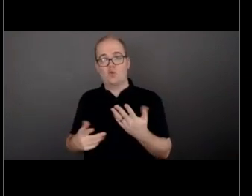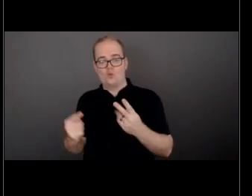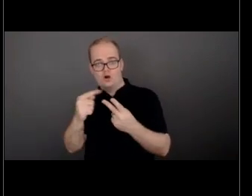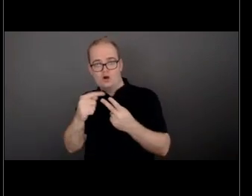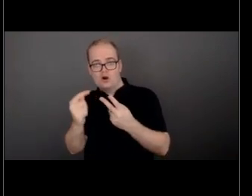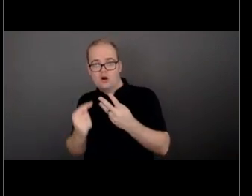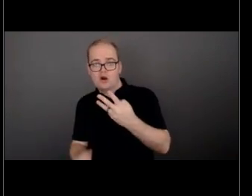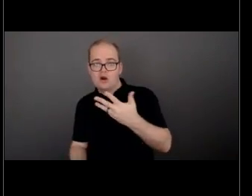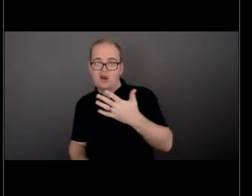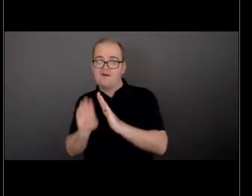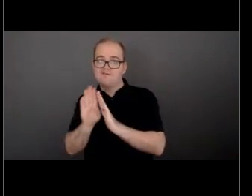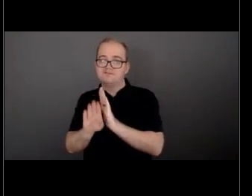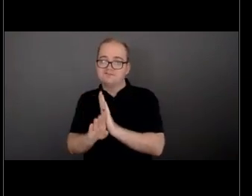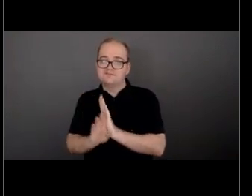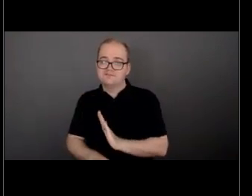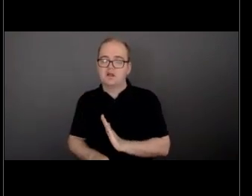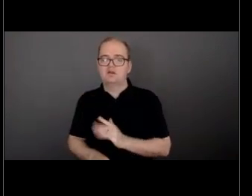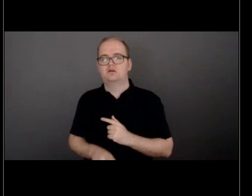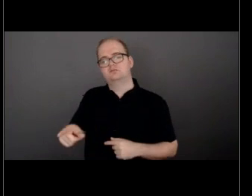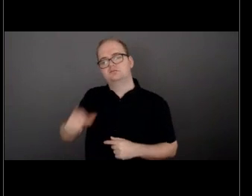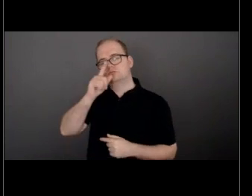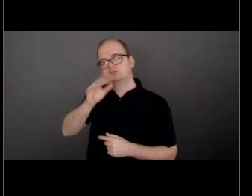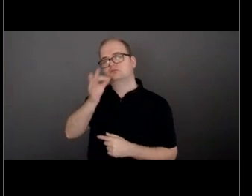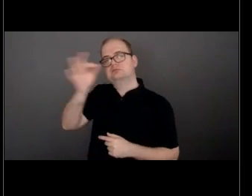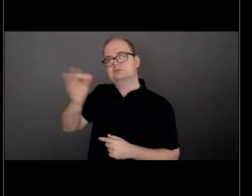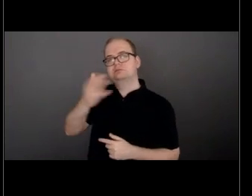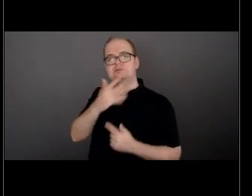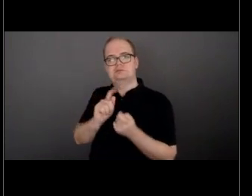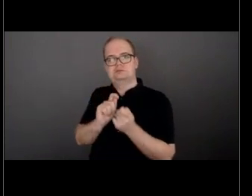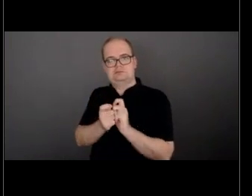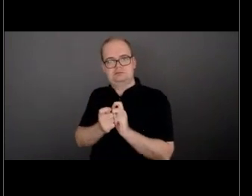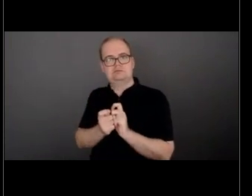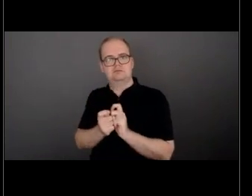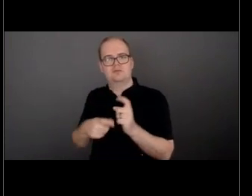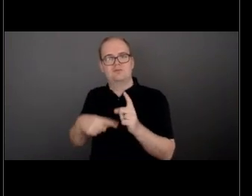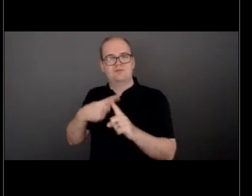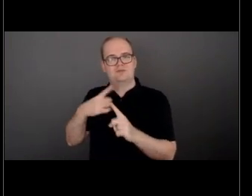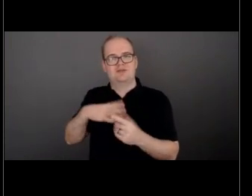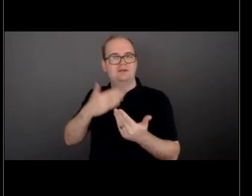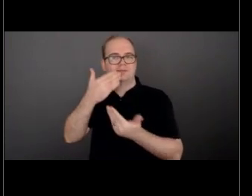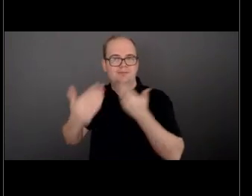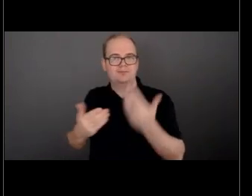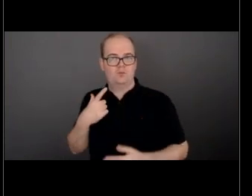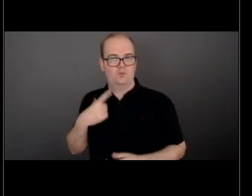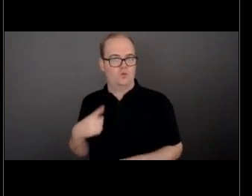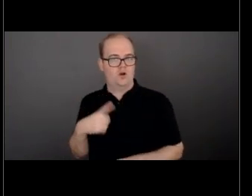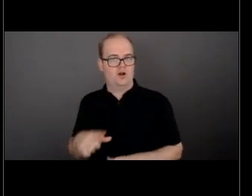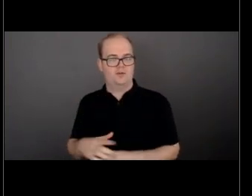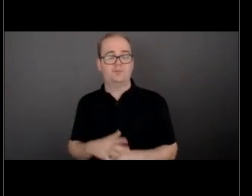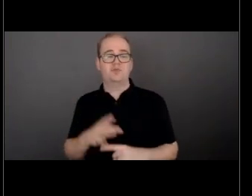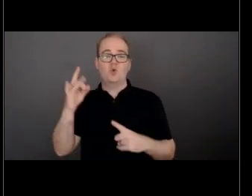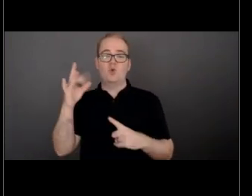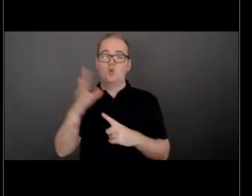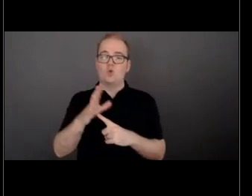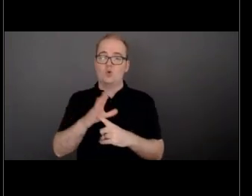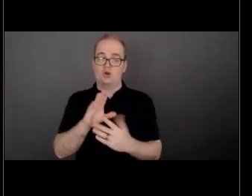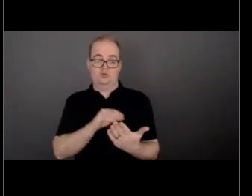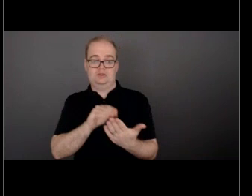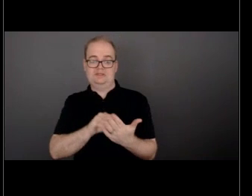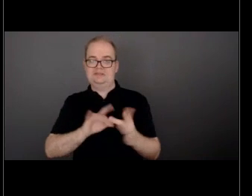of what they want varied and why. So it's super important that they are putting in those really clear reasons as to why they